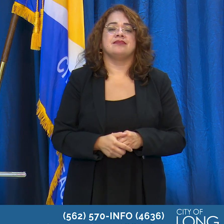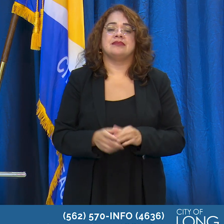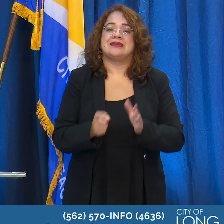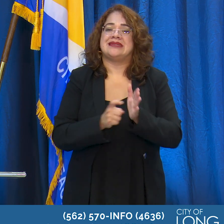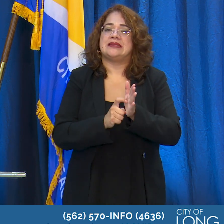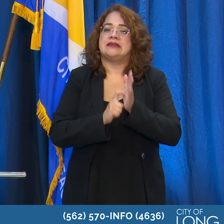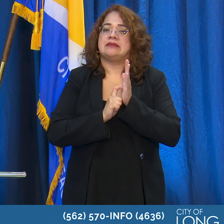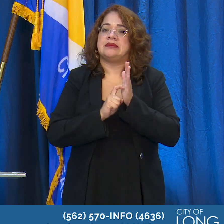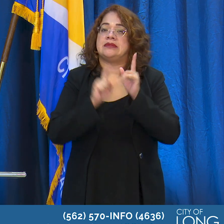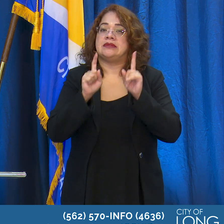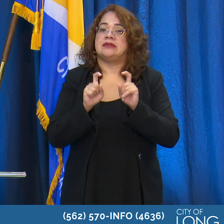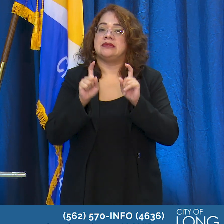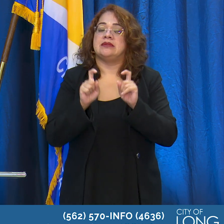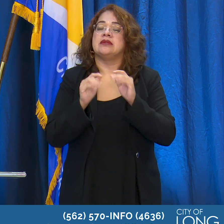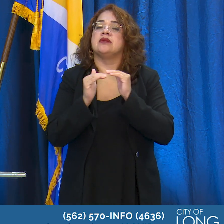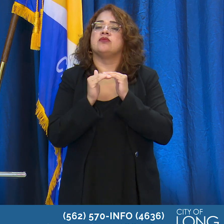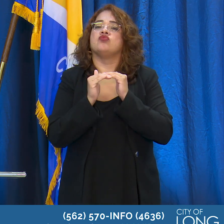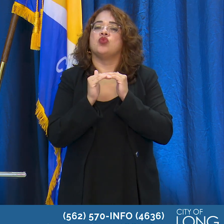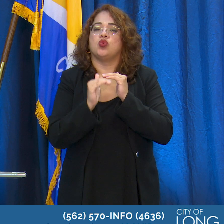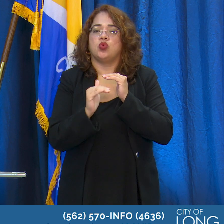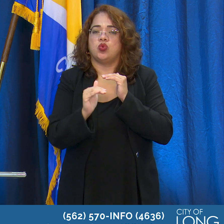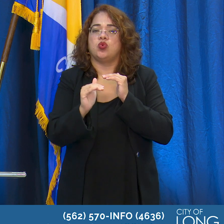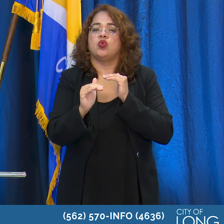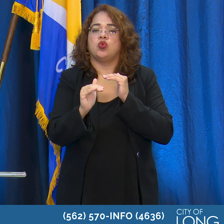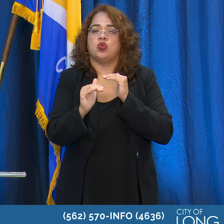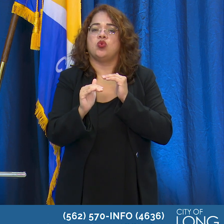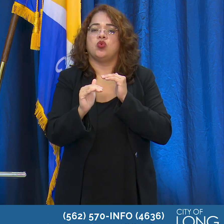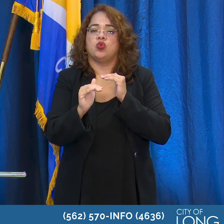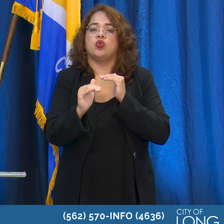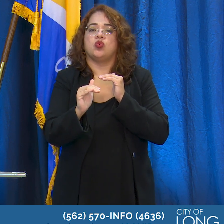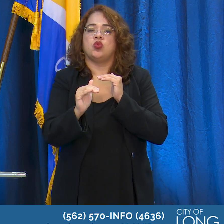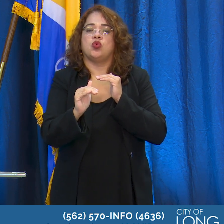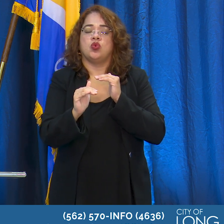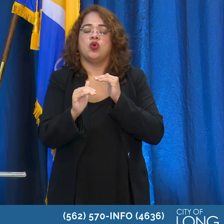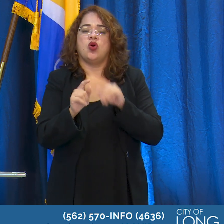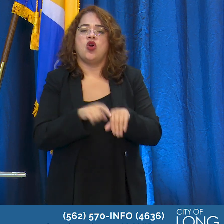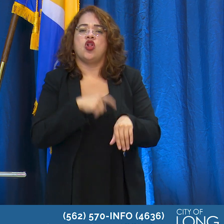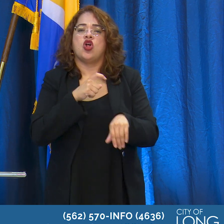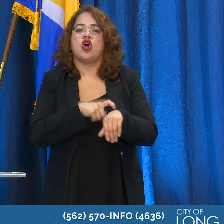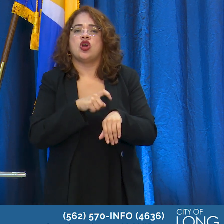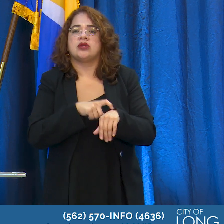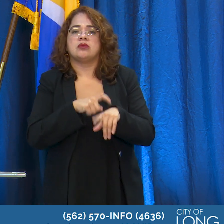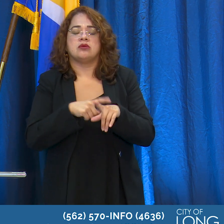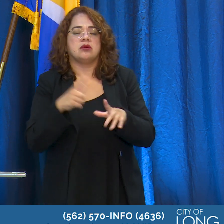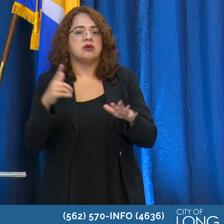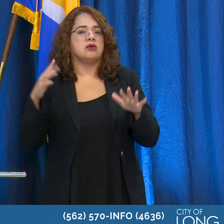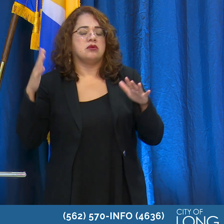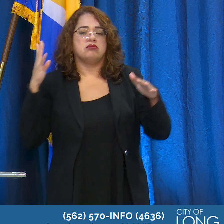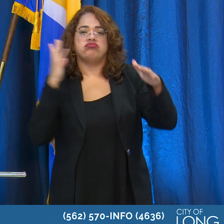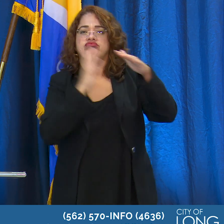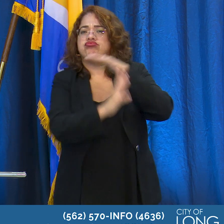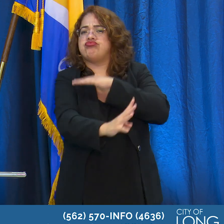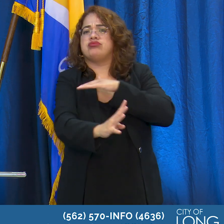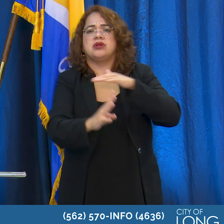test sites has begun to stabilize and so you know for a long time there were just so many people that felt they needed to be tested and